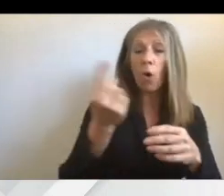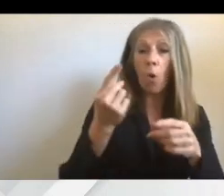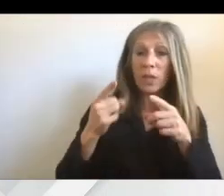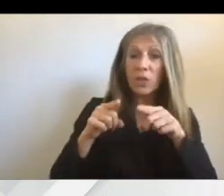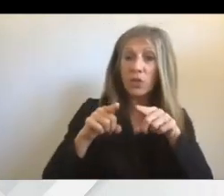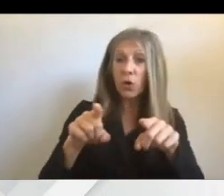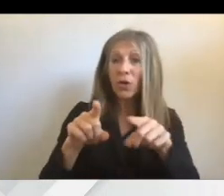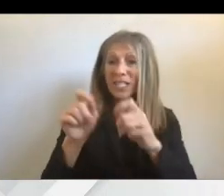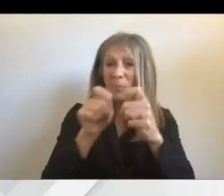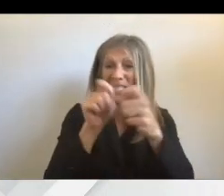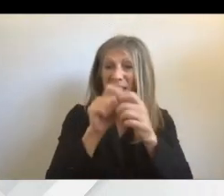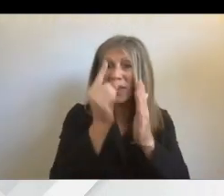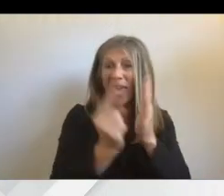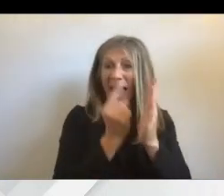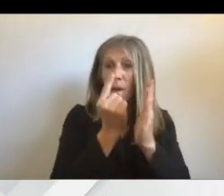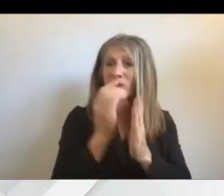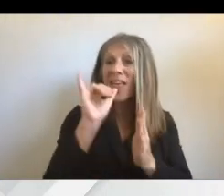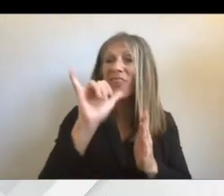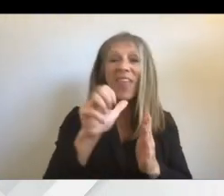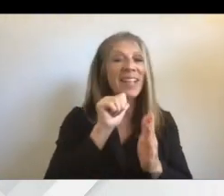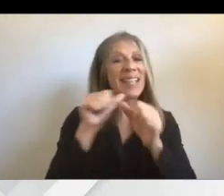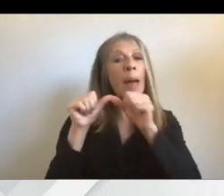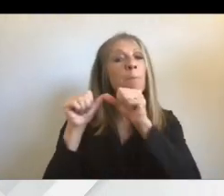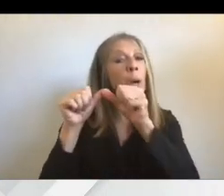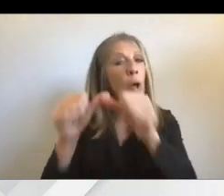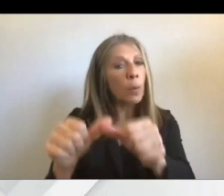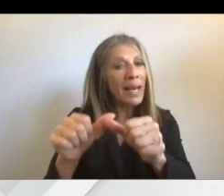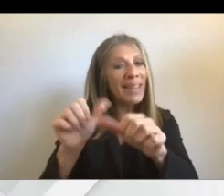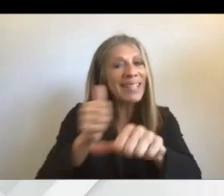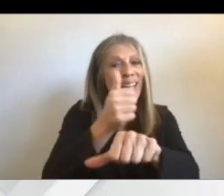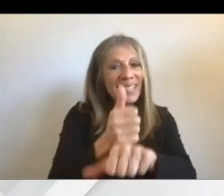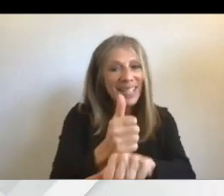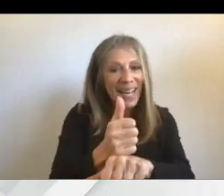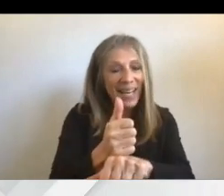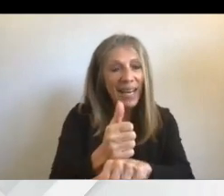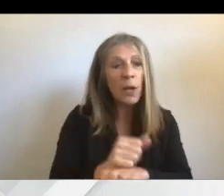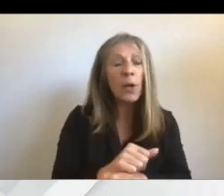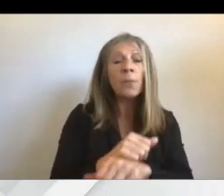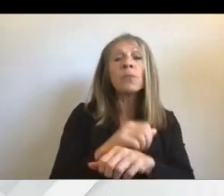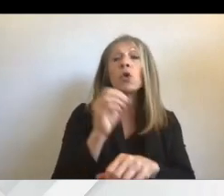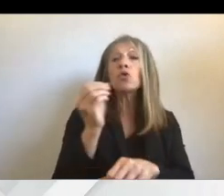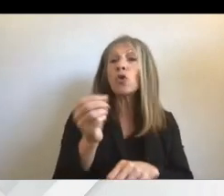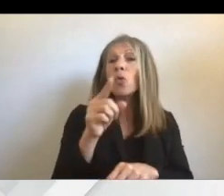considered permanently designated, and are therefore not subject to this requirement.